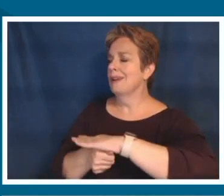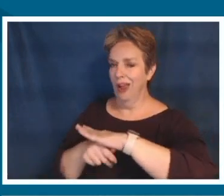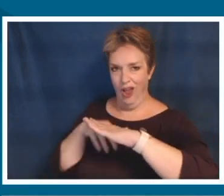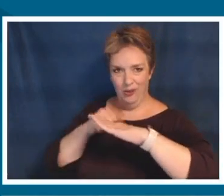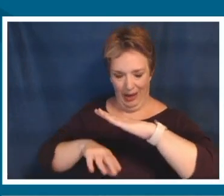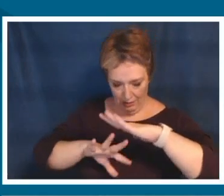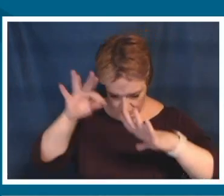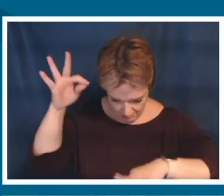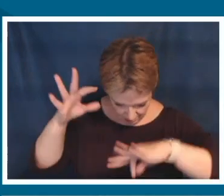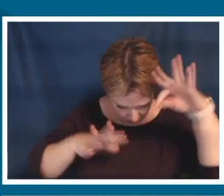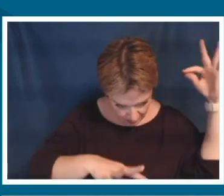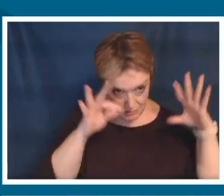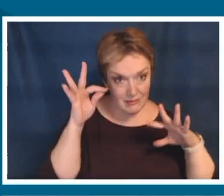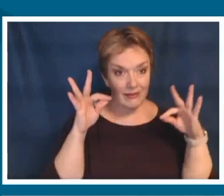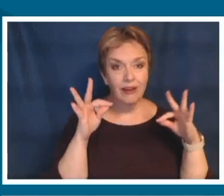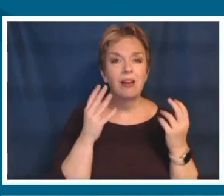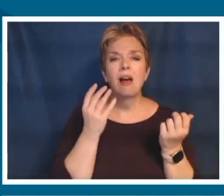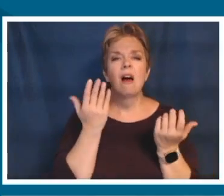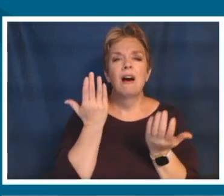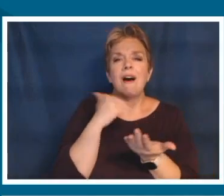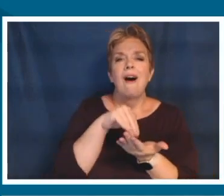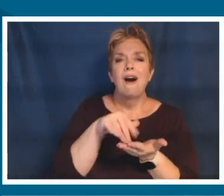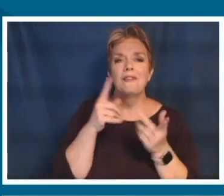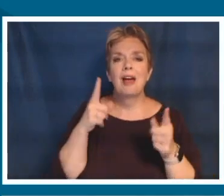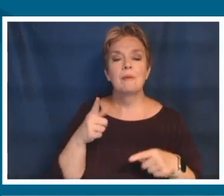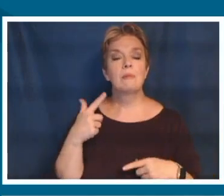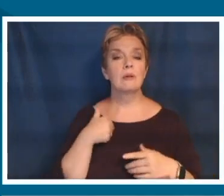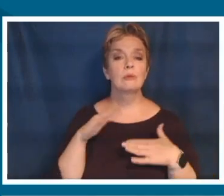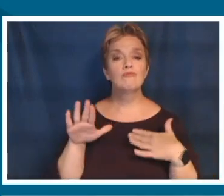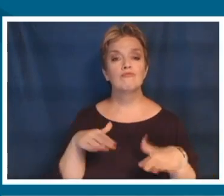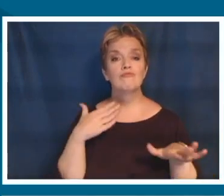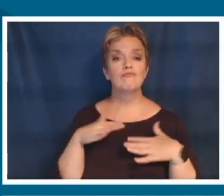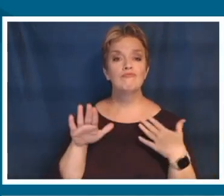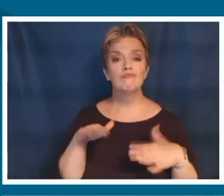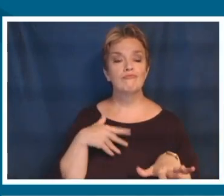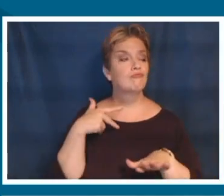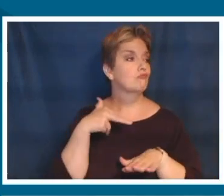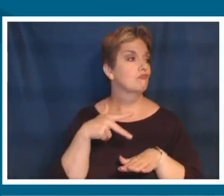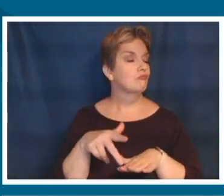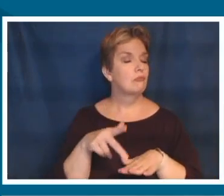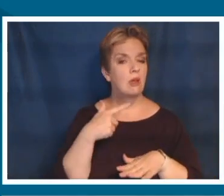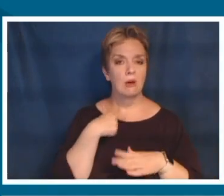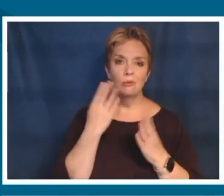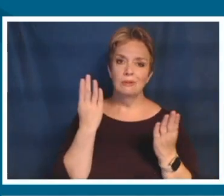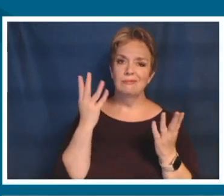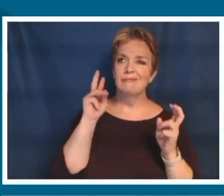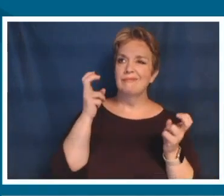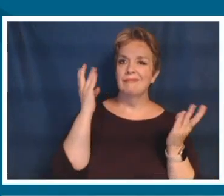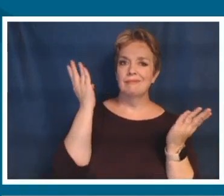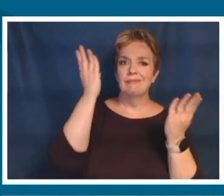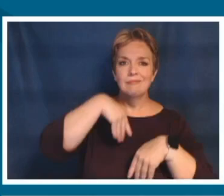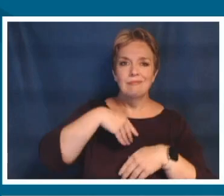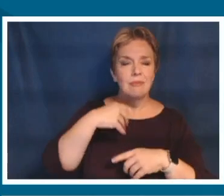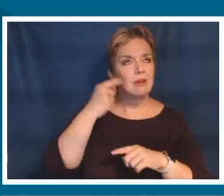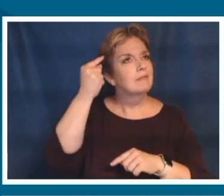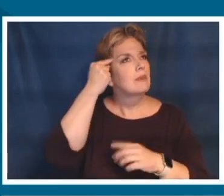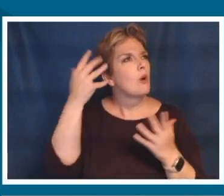know on the street and we don't even think about what had happened here um and